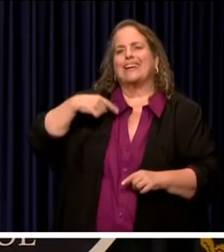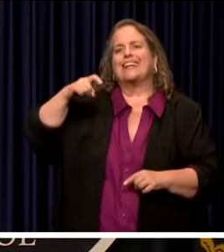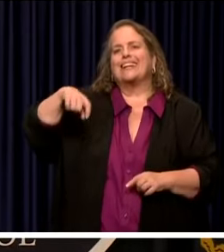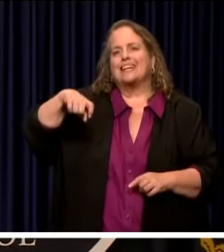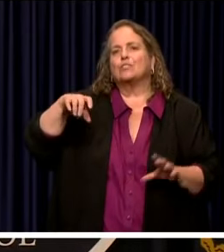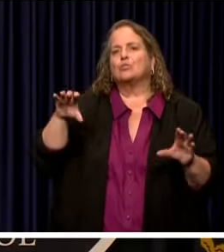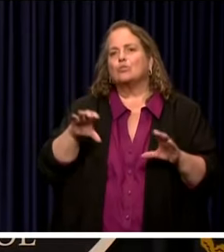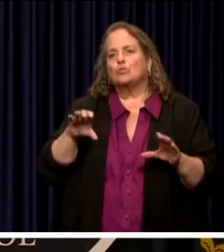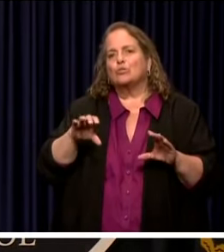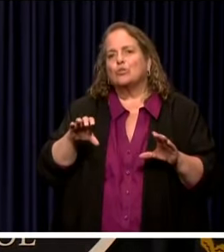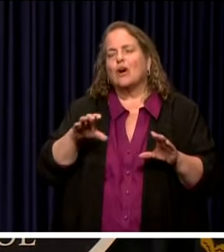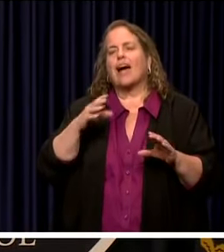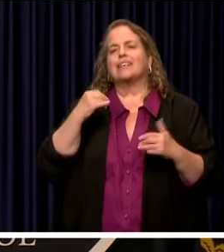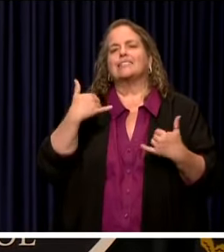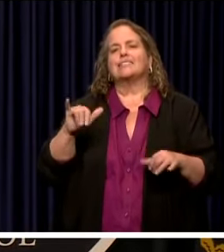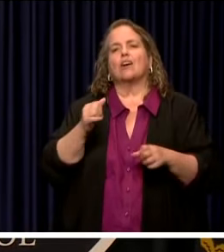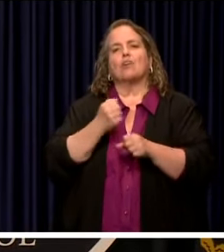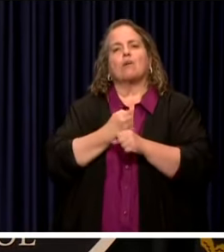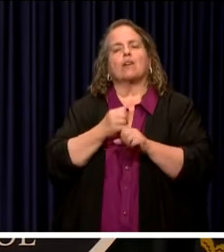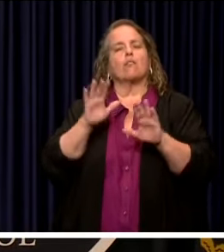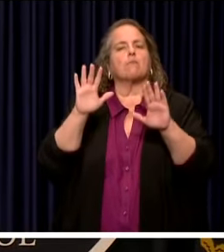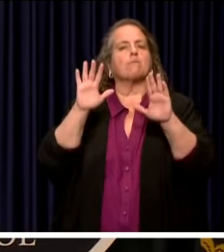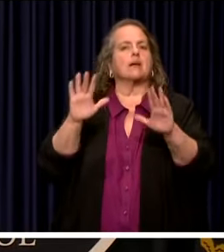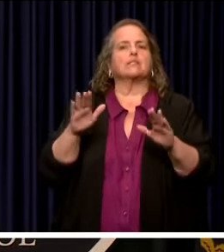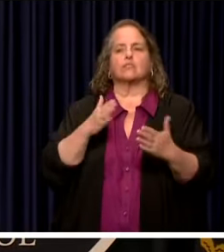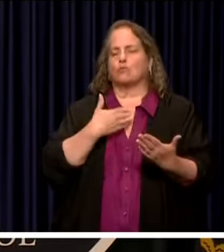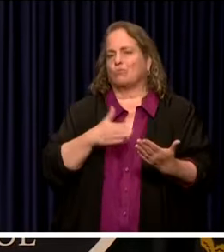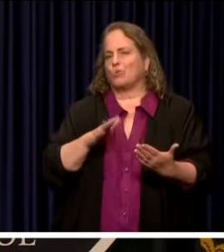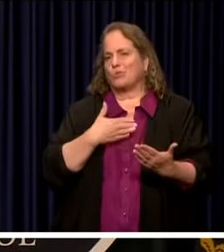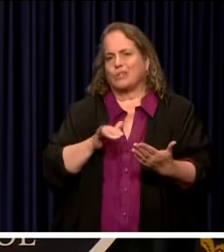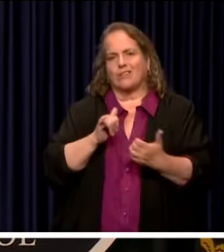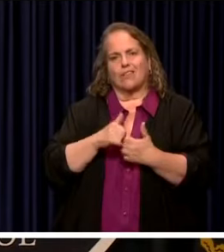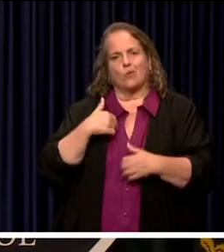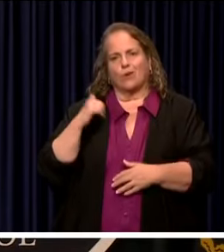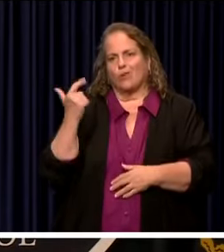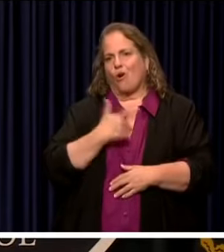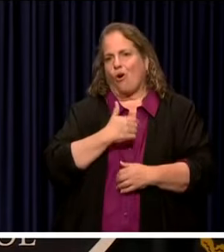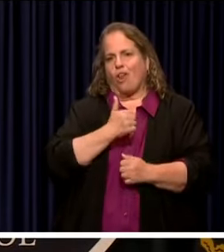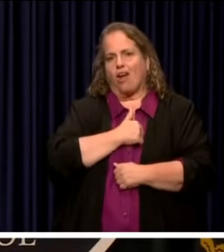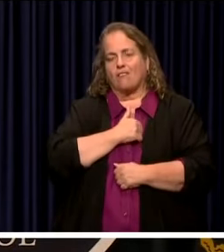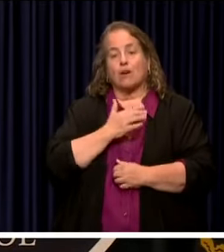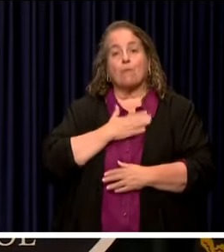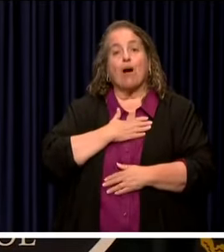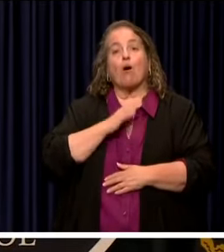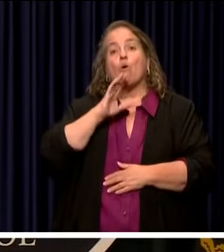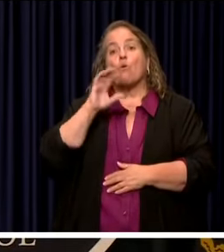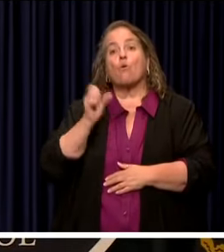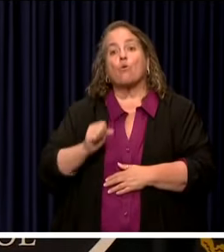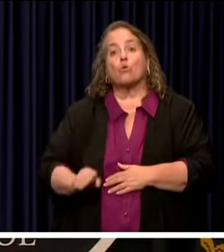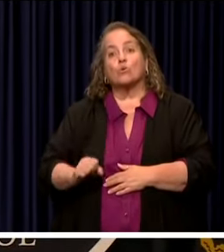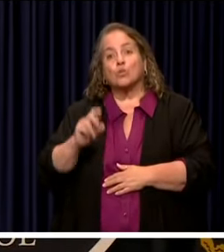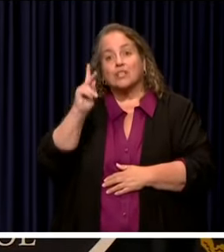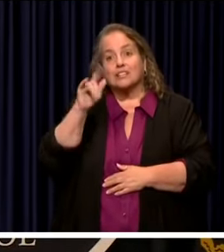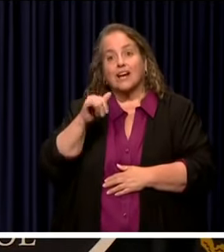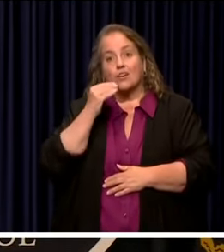KNOCKING AT THE DOOR THEN MY OLD KENTUCKY HOME GOOD NIGHT